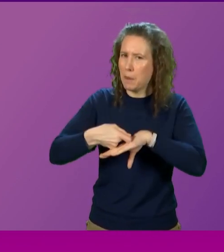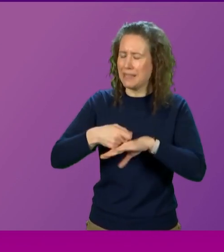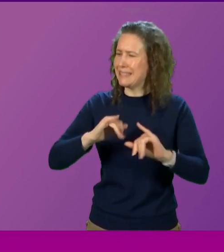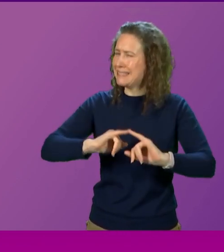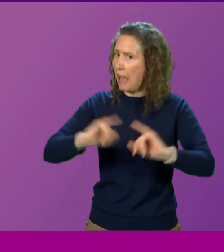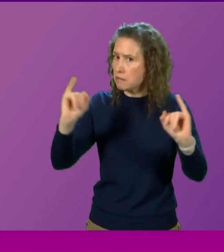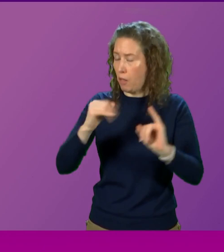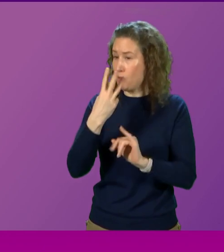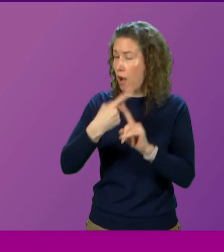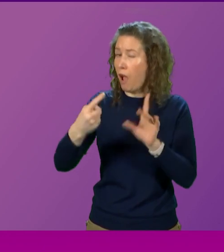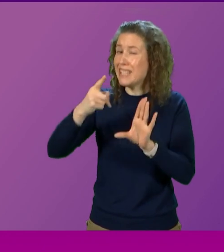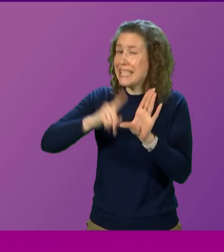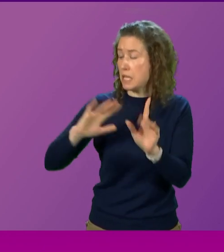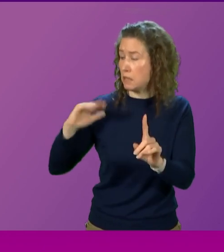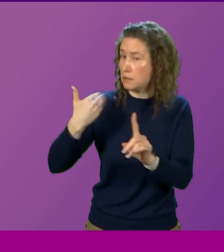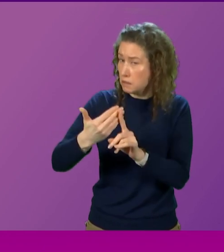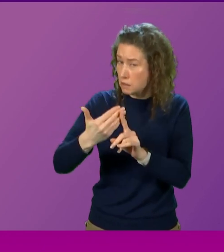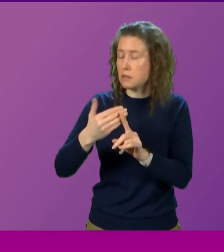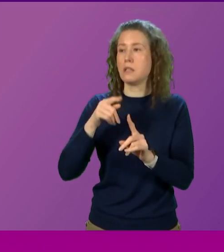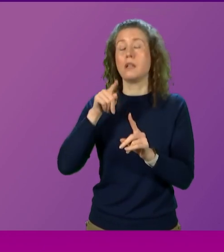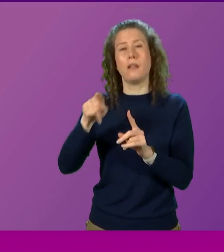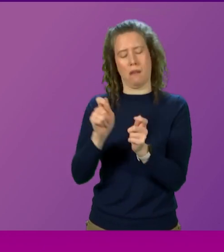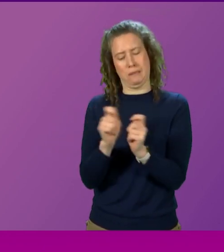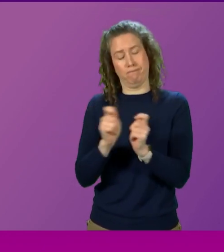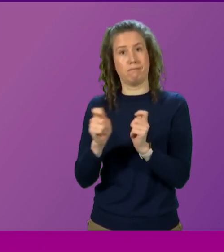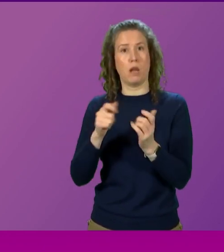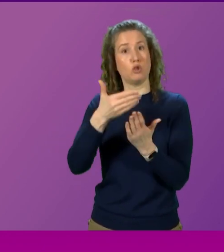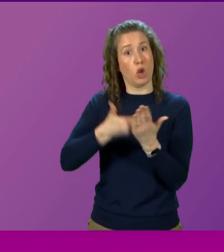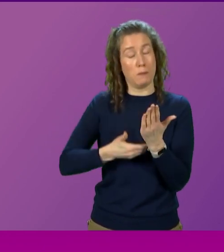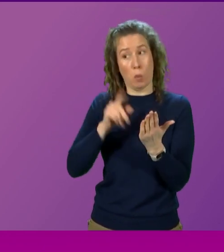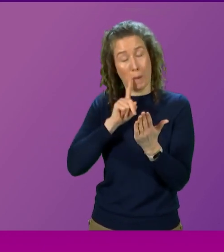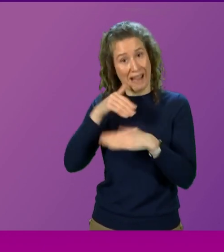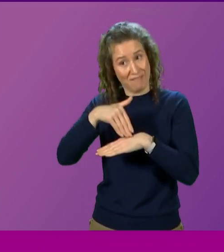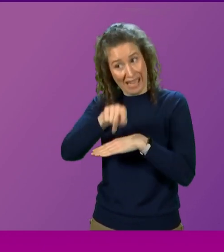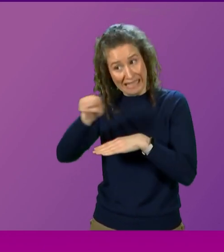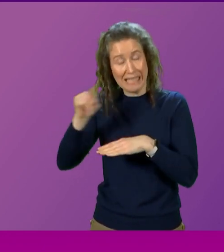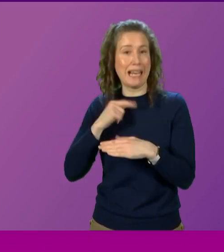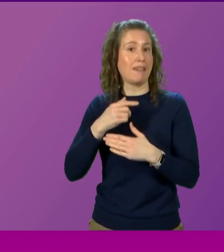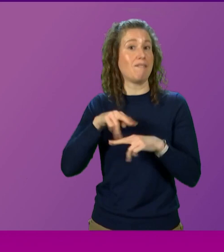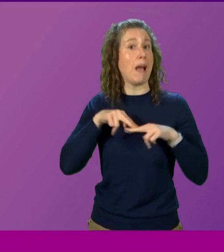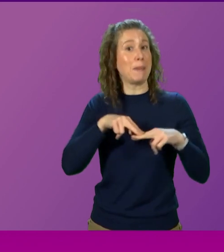Yesterday, The Courier released a documentary in which the affected women and their grieving families demand answers.